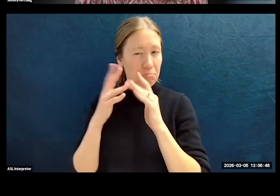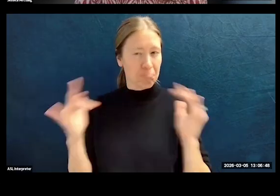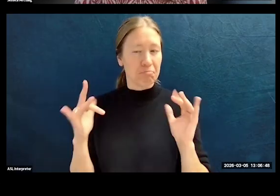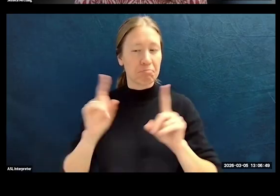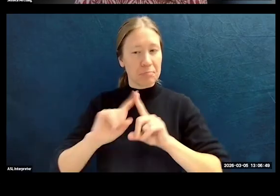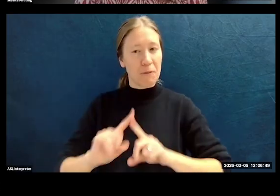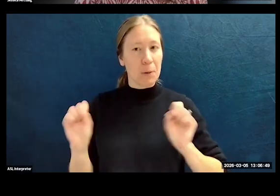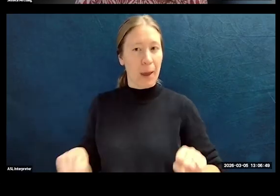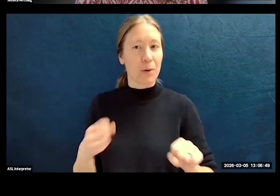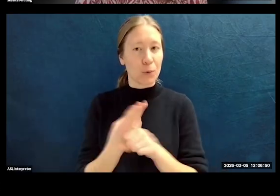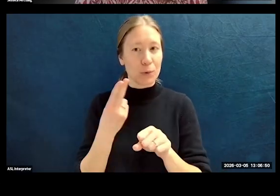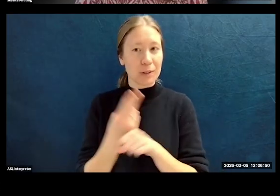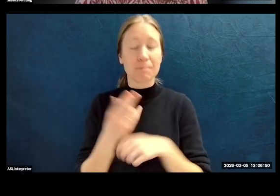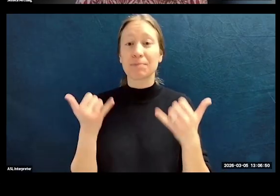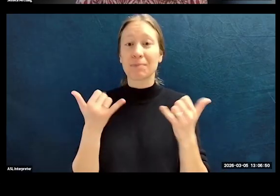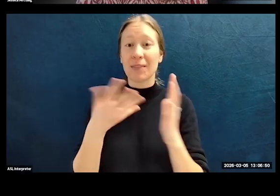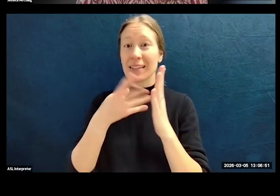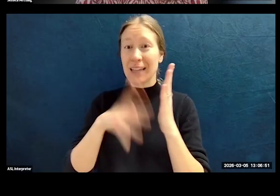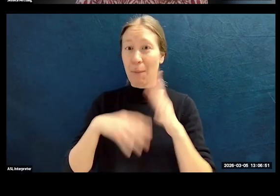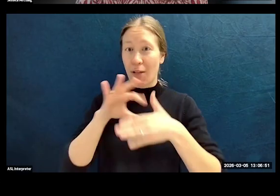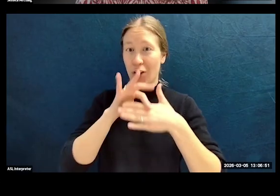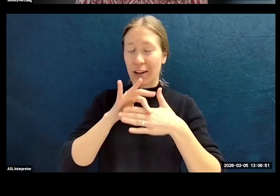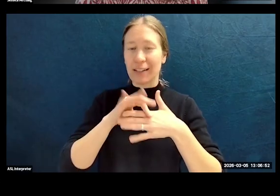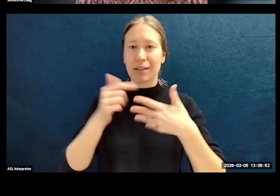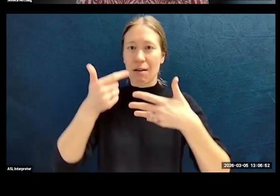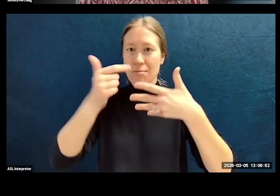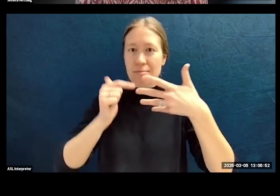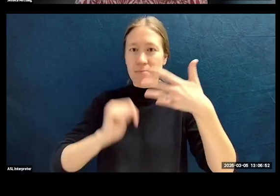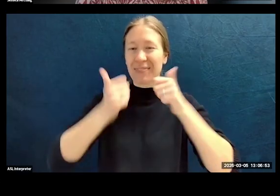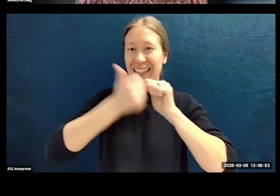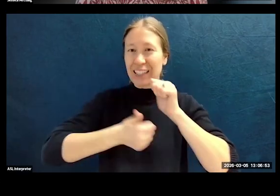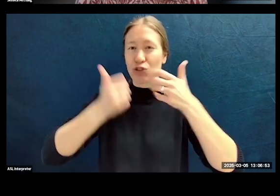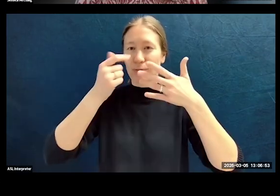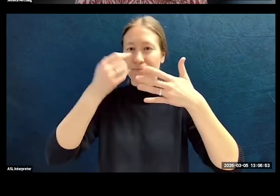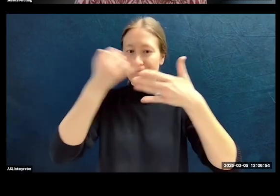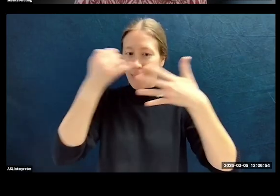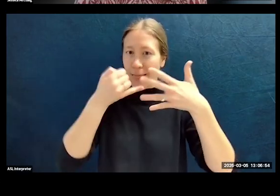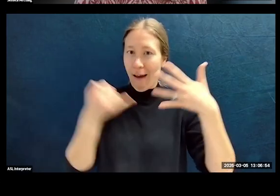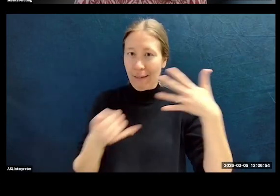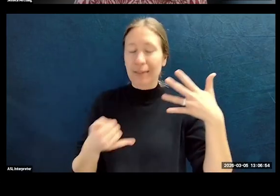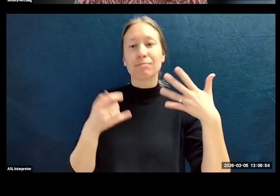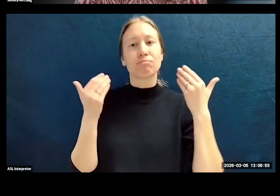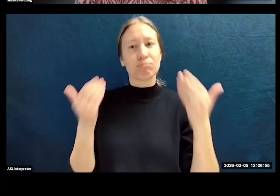So, to complete our table of contents, you would continue to work through each of the items in the table of contents and tag them the same way.